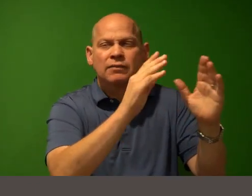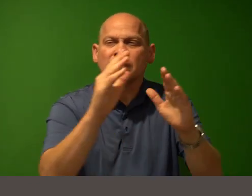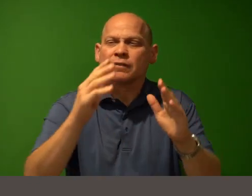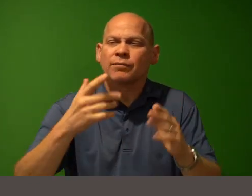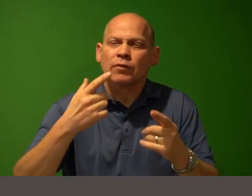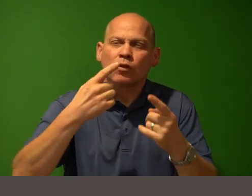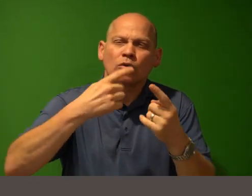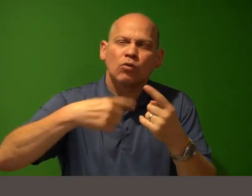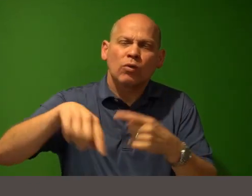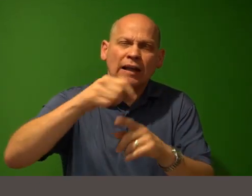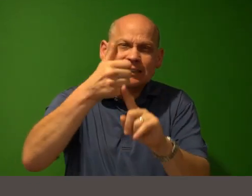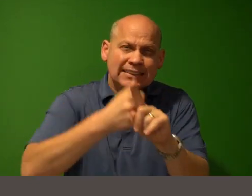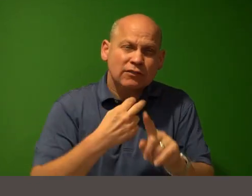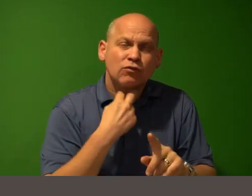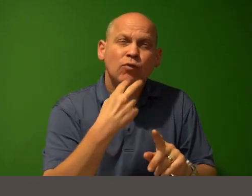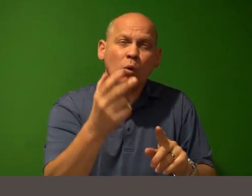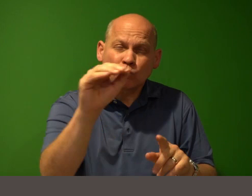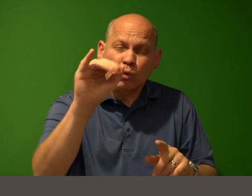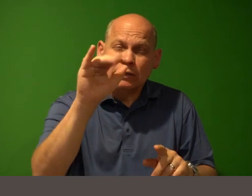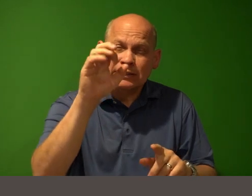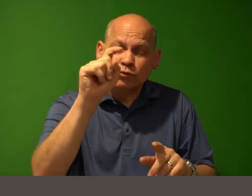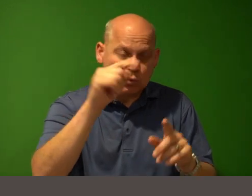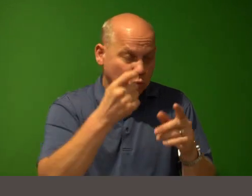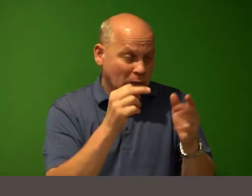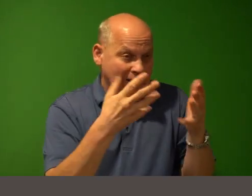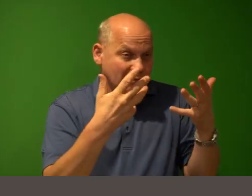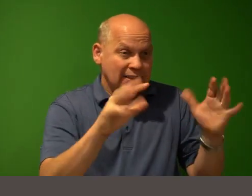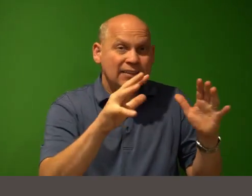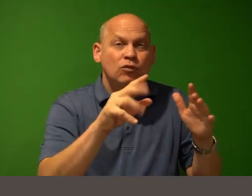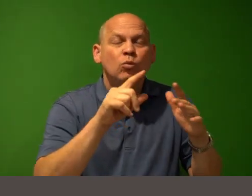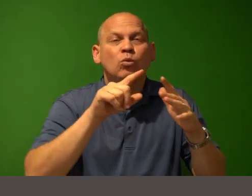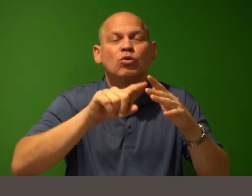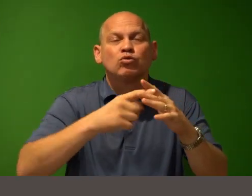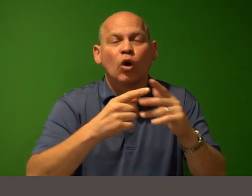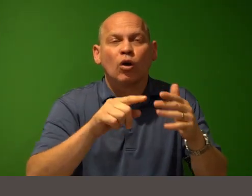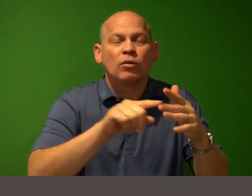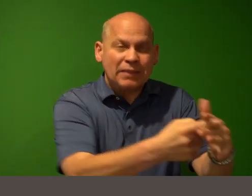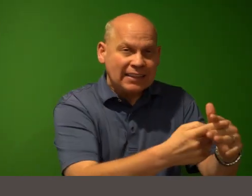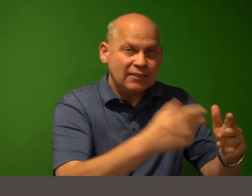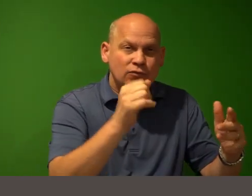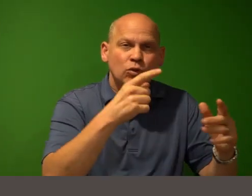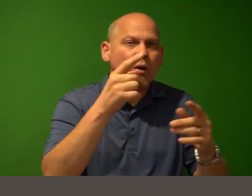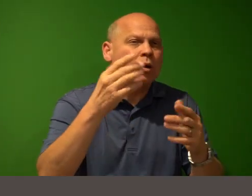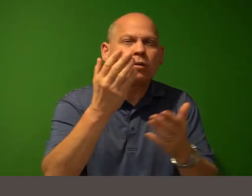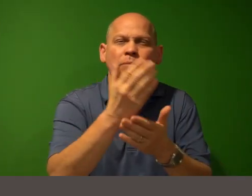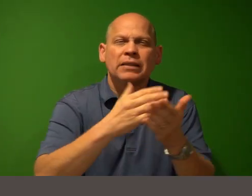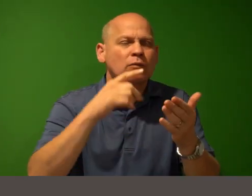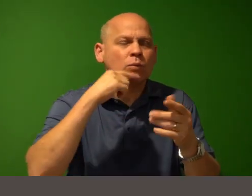each voice or instrument when it finishes can start at the beginning so that the piece can go round and round.